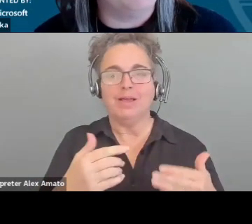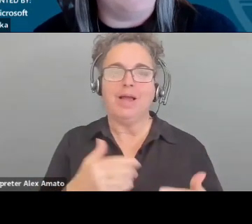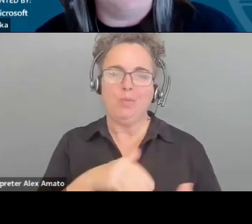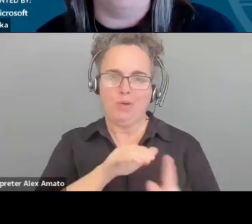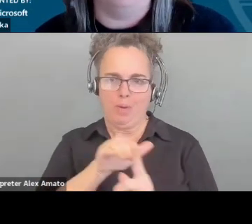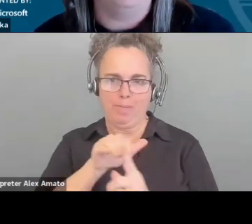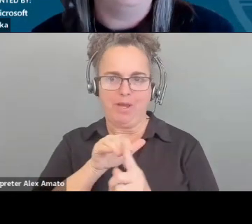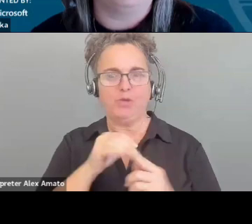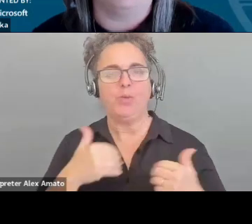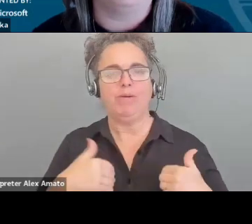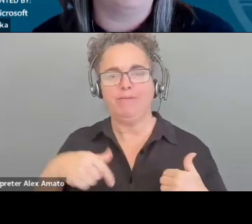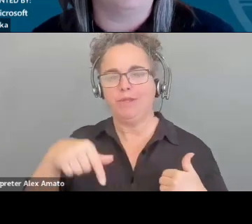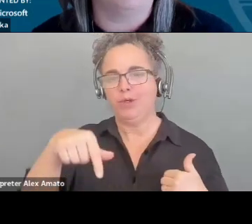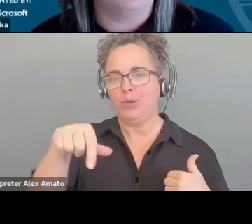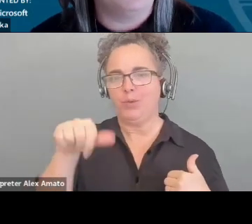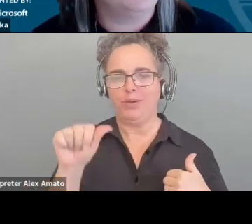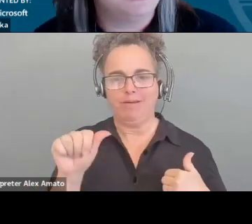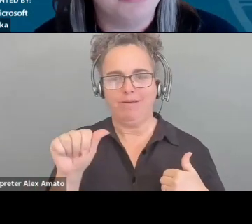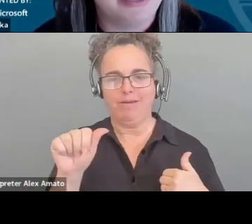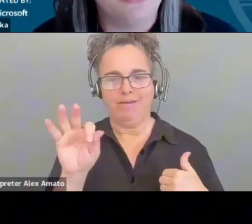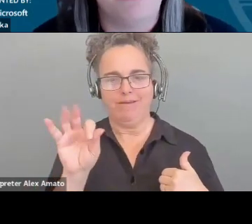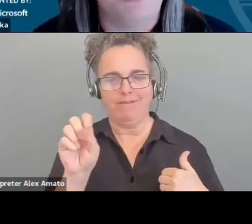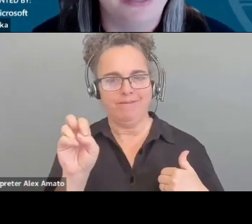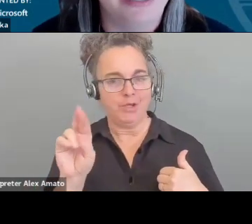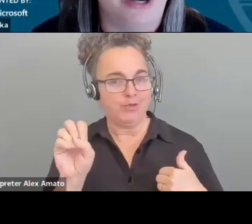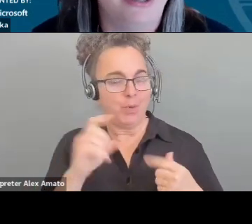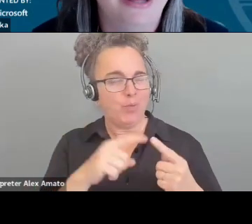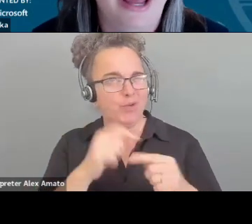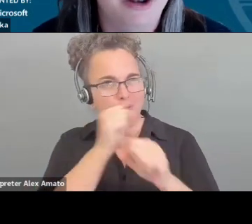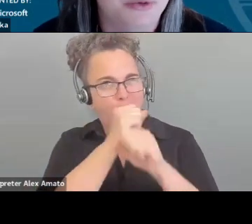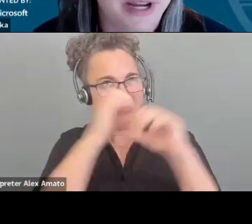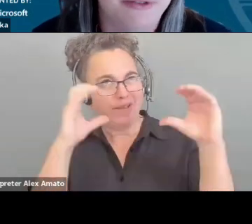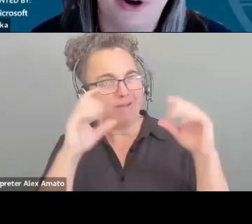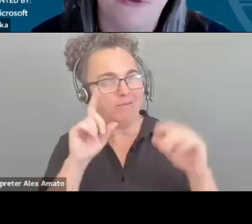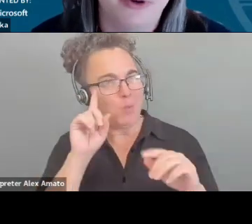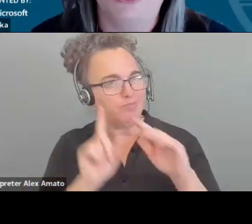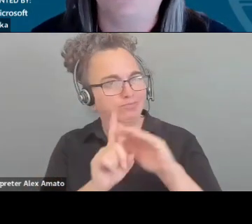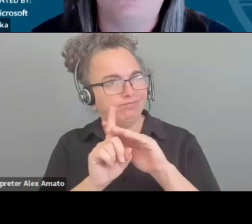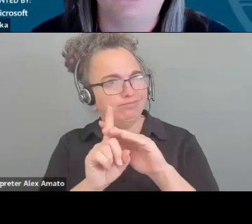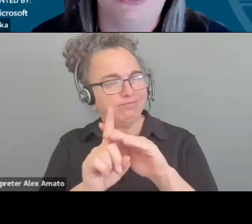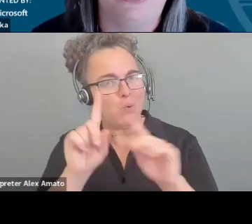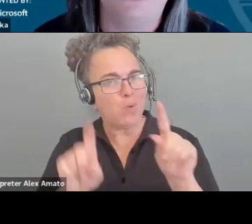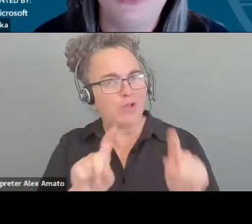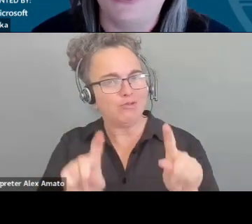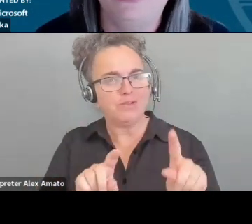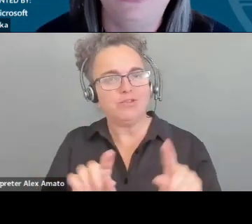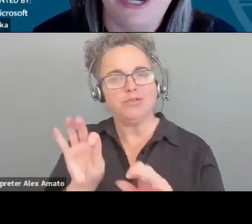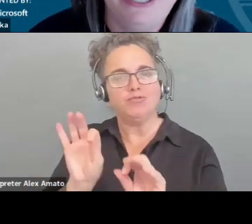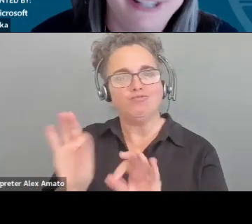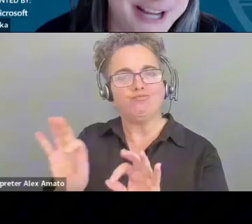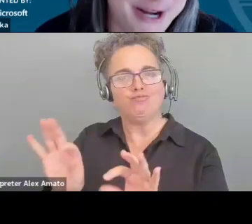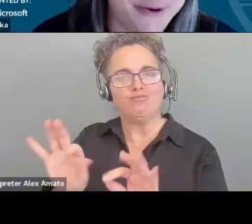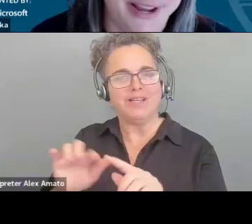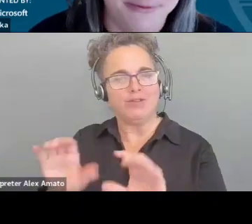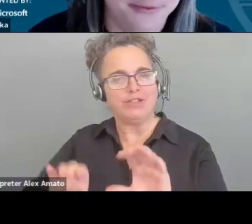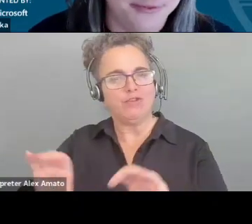Q&A feature, so as you think of questions, please drop those in there and we can return to those later. So Jenny, take it away.